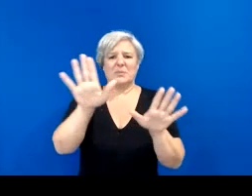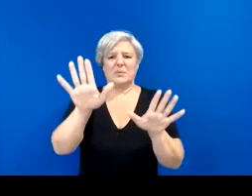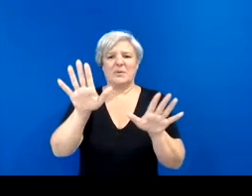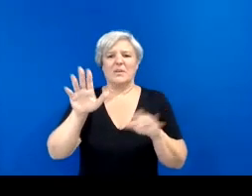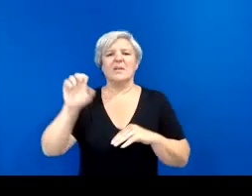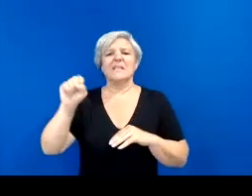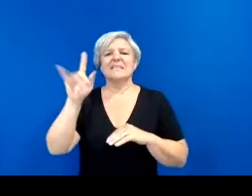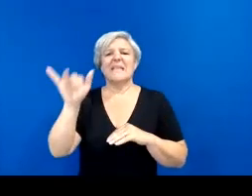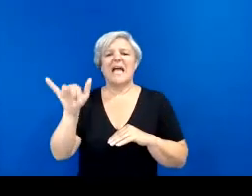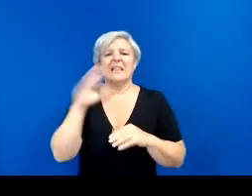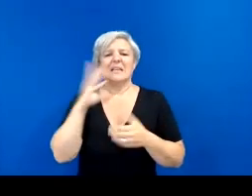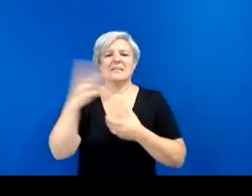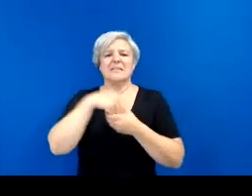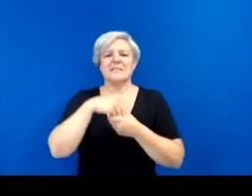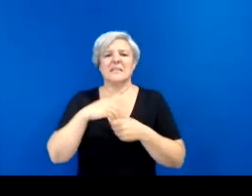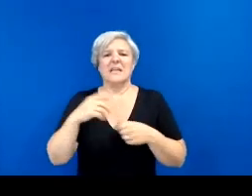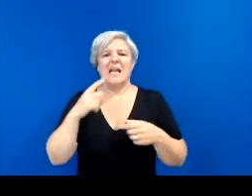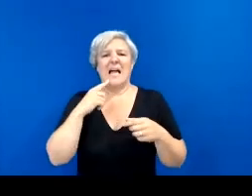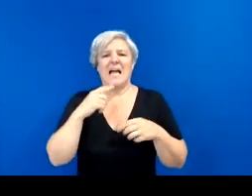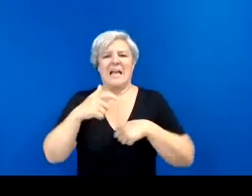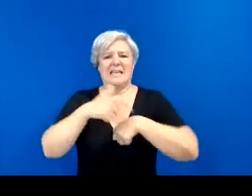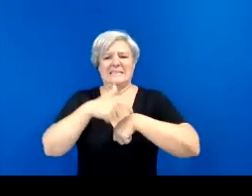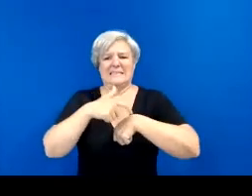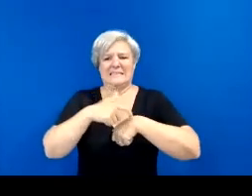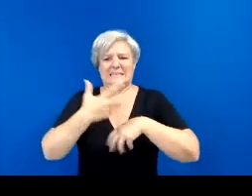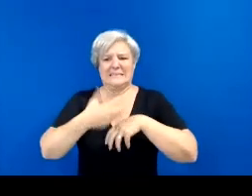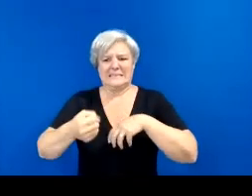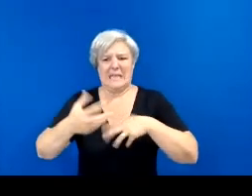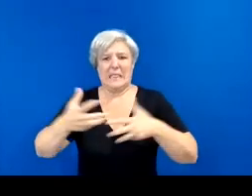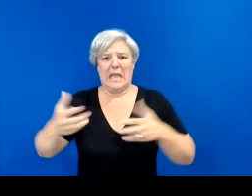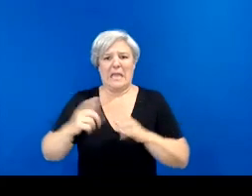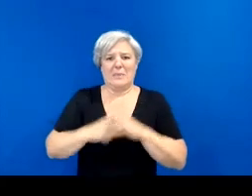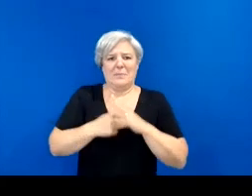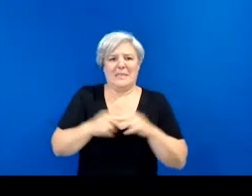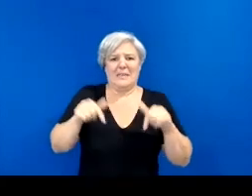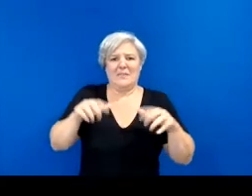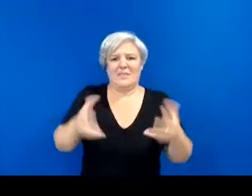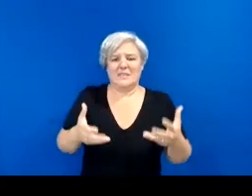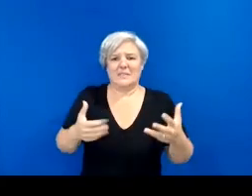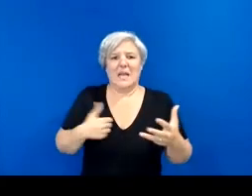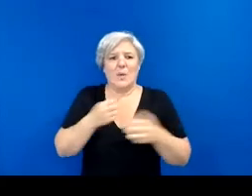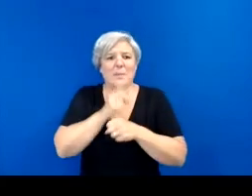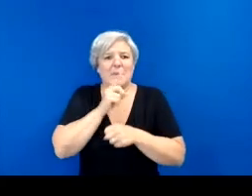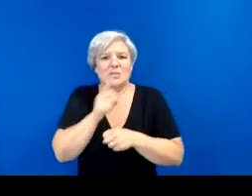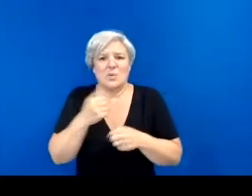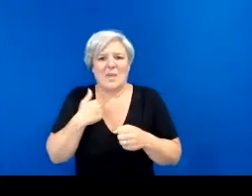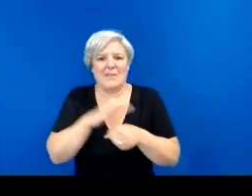like I took up a lot of time in the beginning and so, oh yeah, I want to make sure that we have enough time for searching.